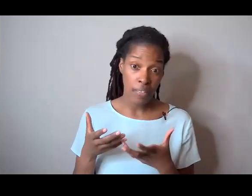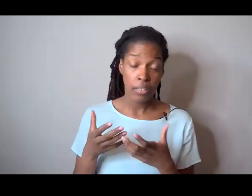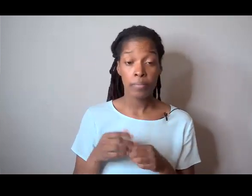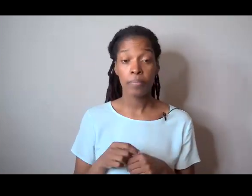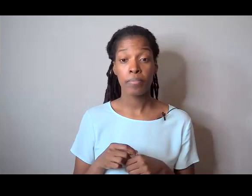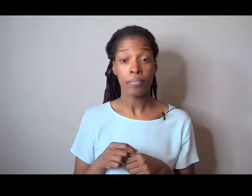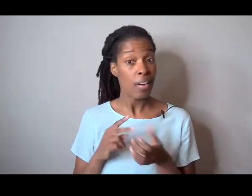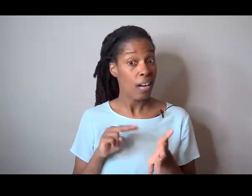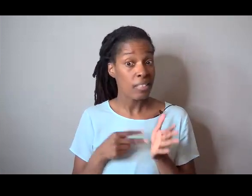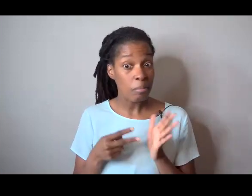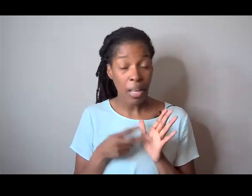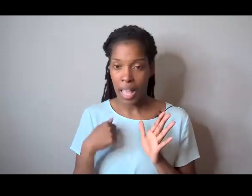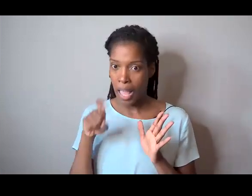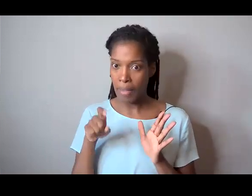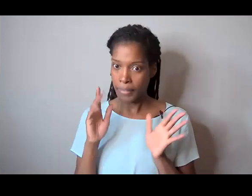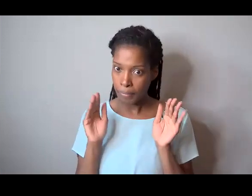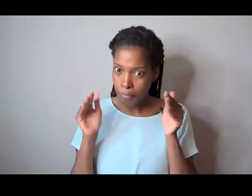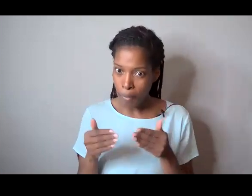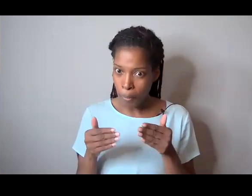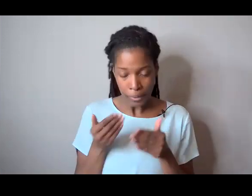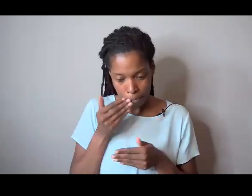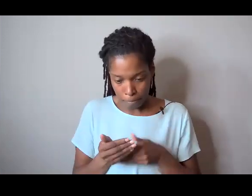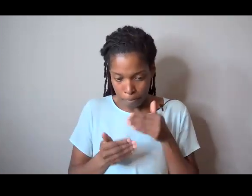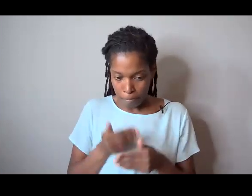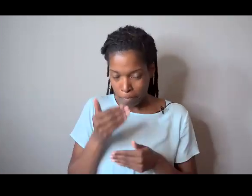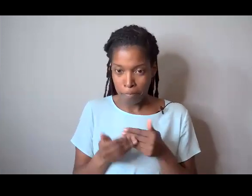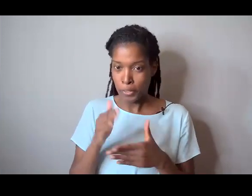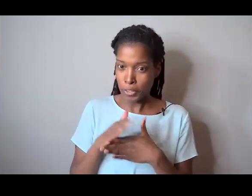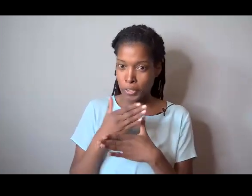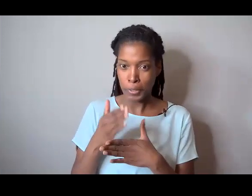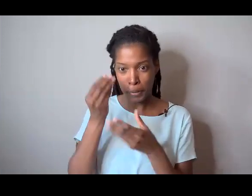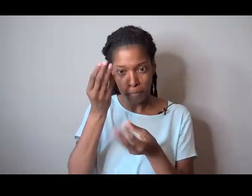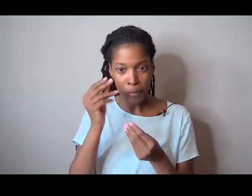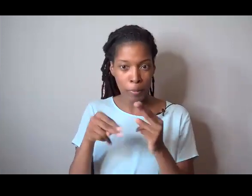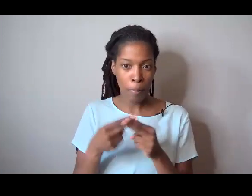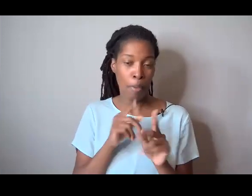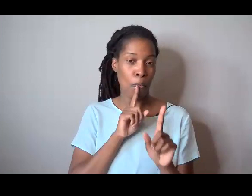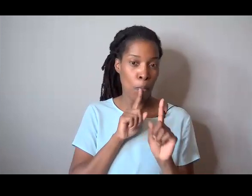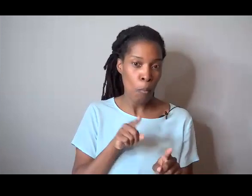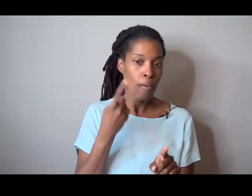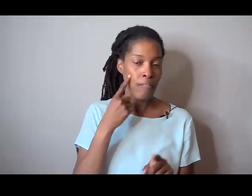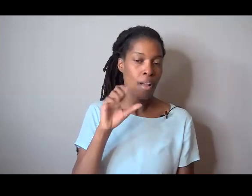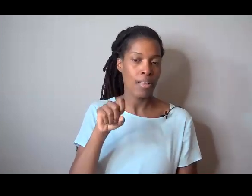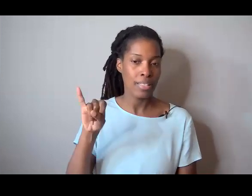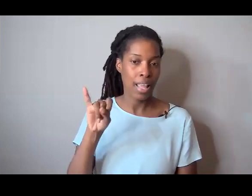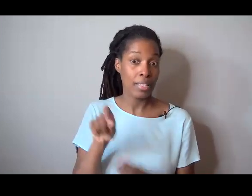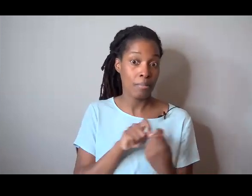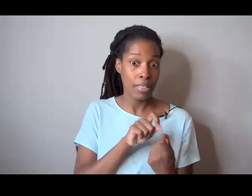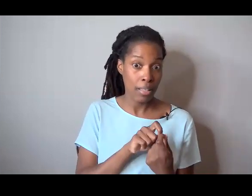my best to stay focused on just this topic of reporting for SSI and the Medicaid that comes